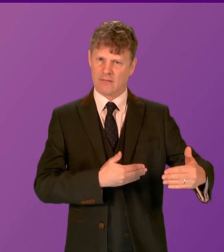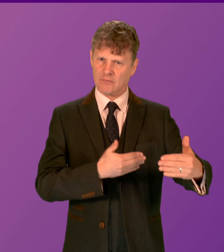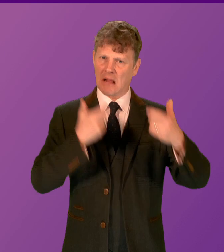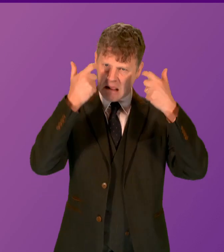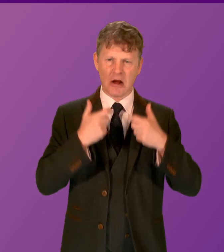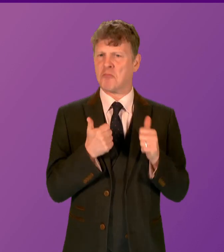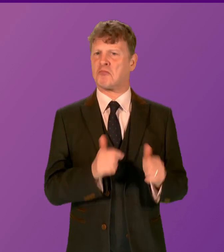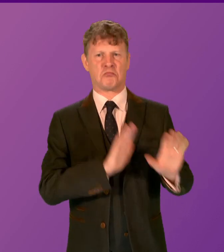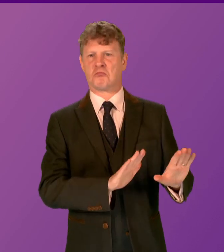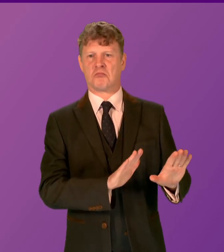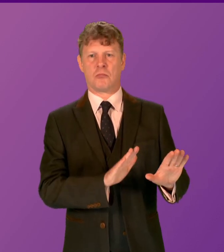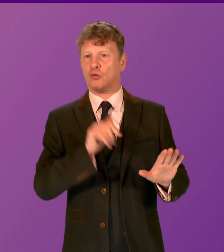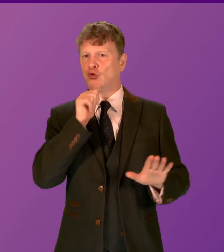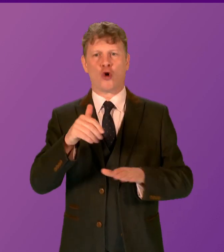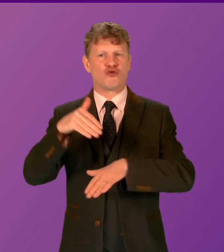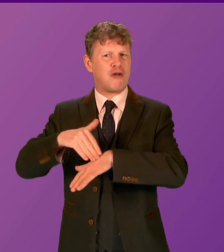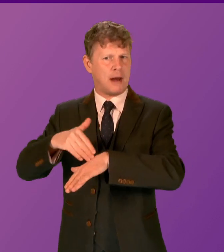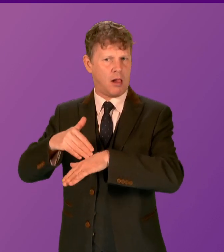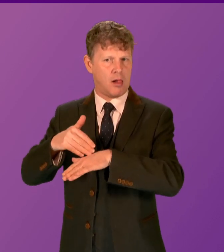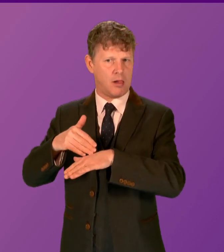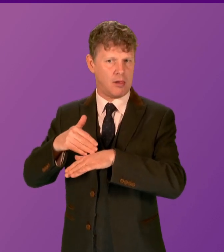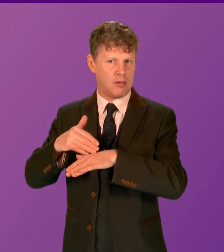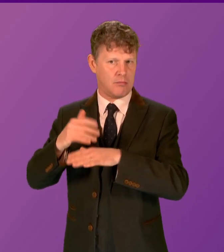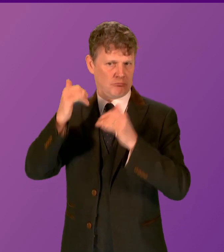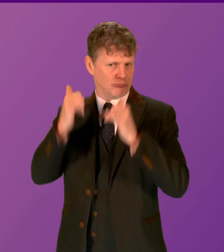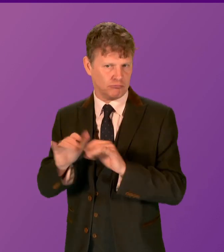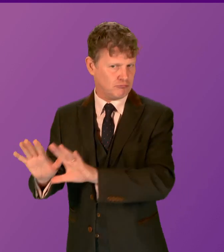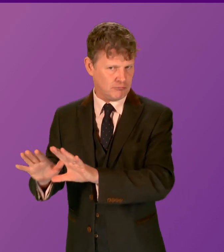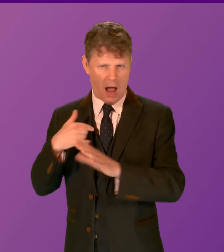not a criminal, matter. I am happy to look at that issue in further detail.